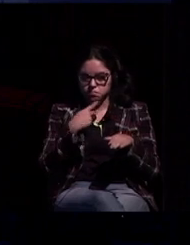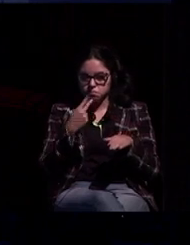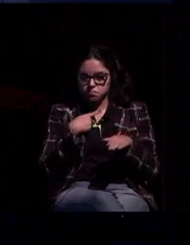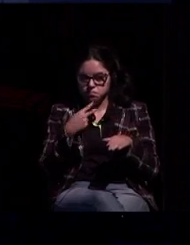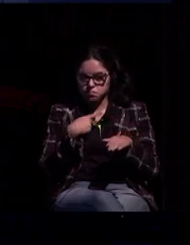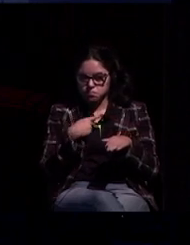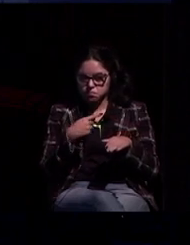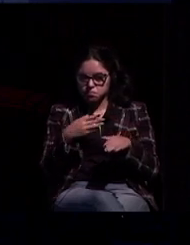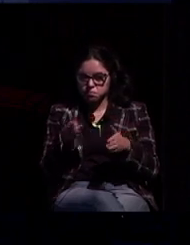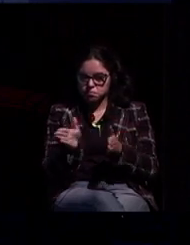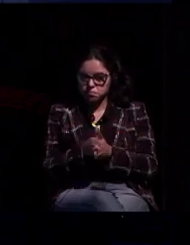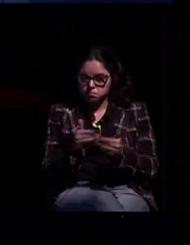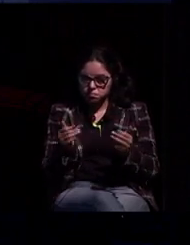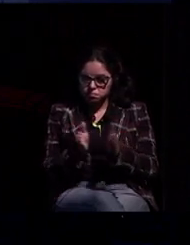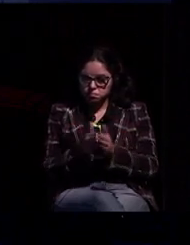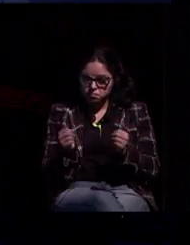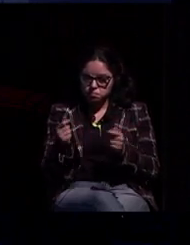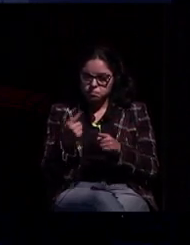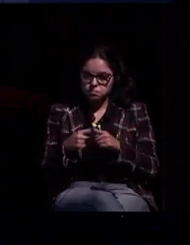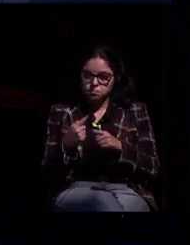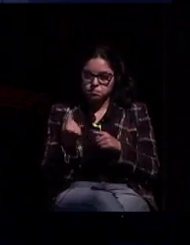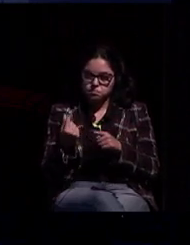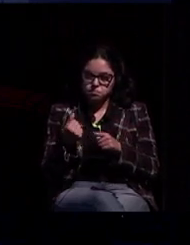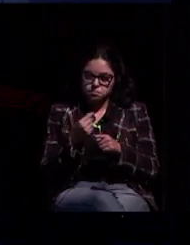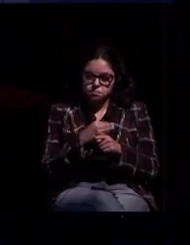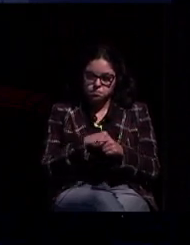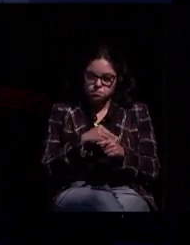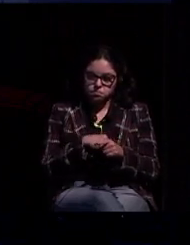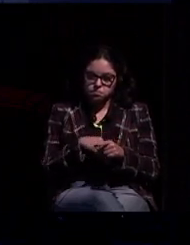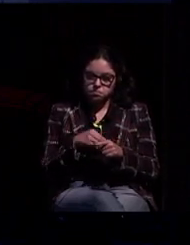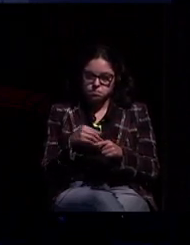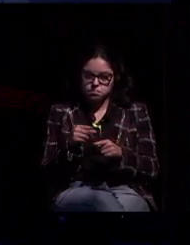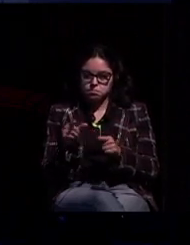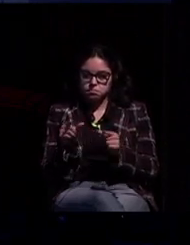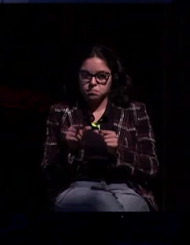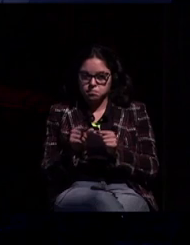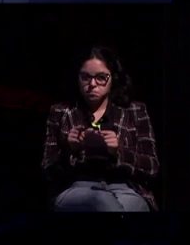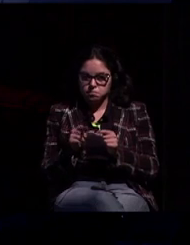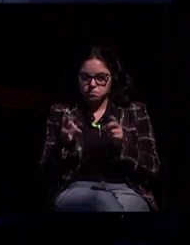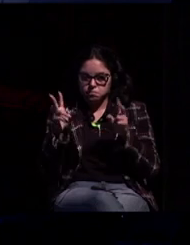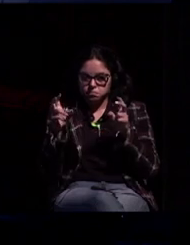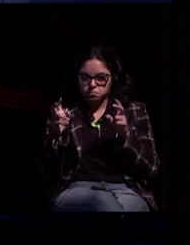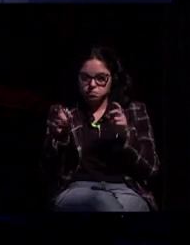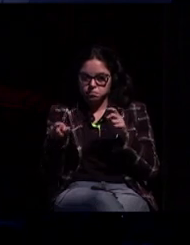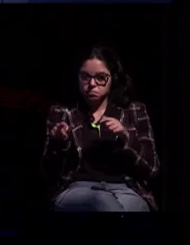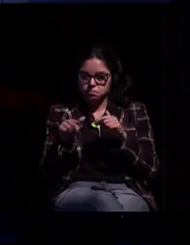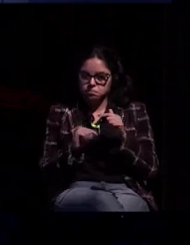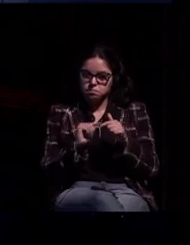We are talking about all the things that end up in work intensification and precariousness